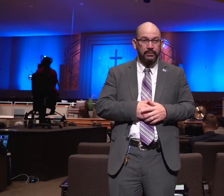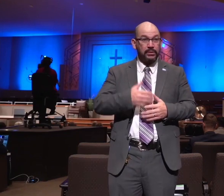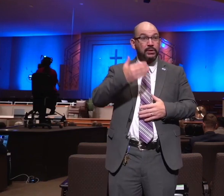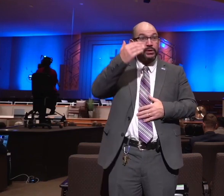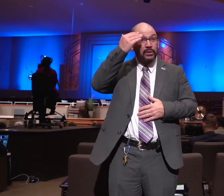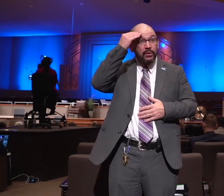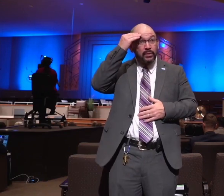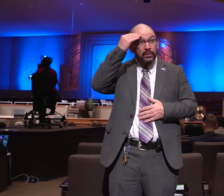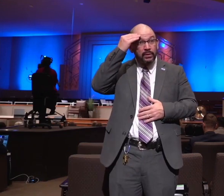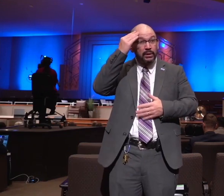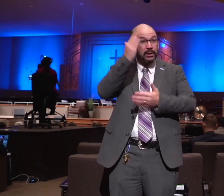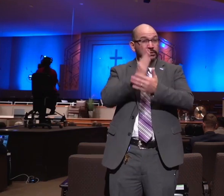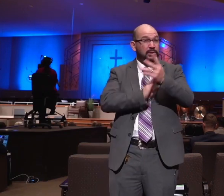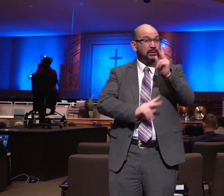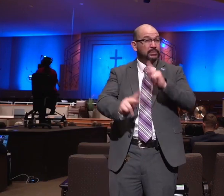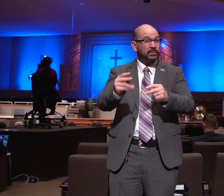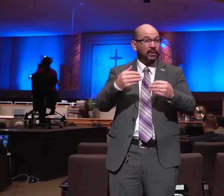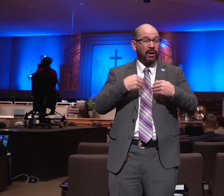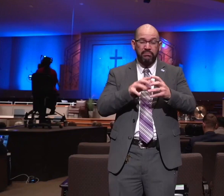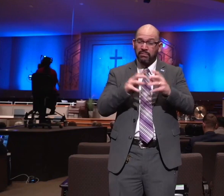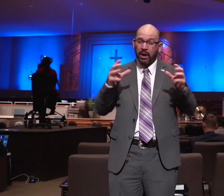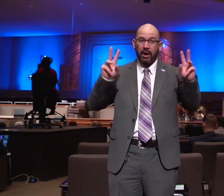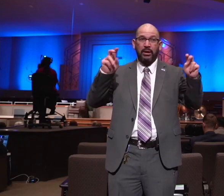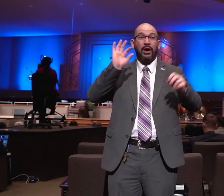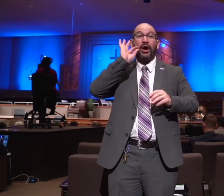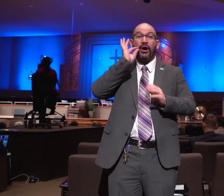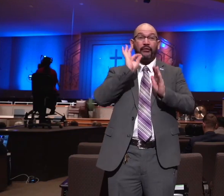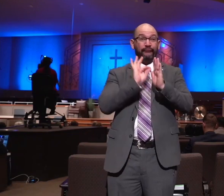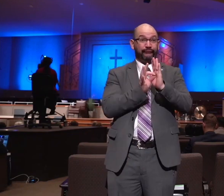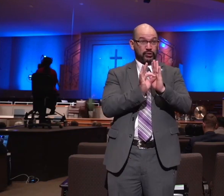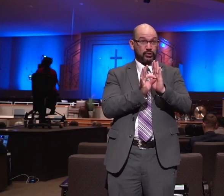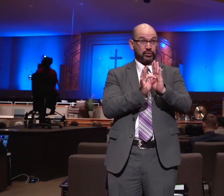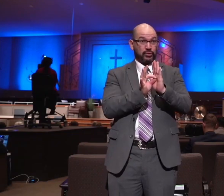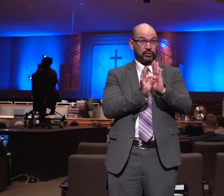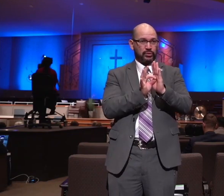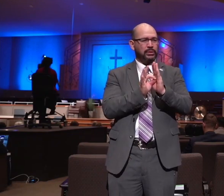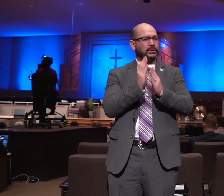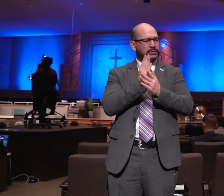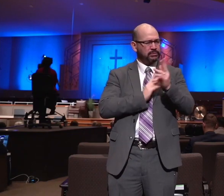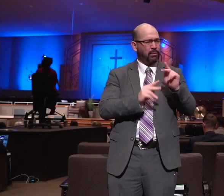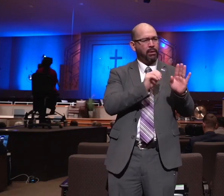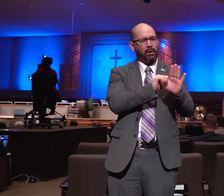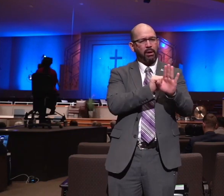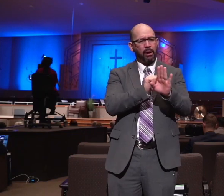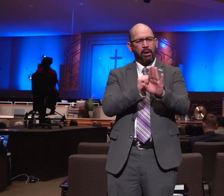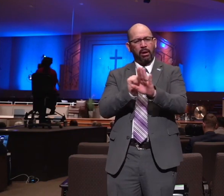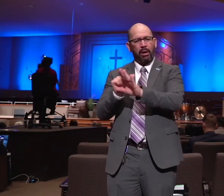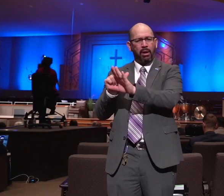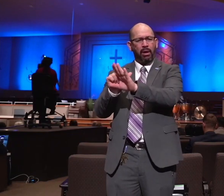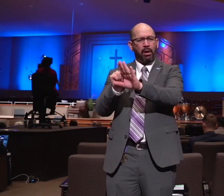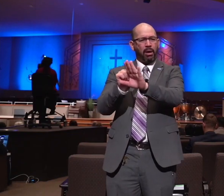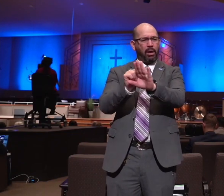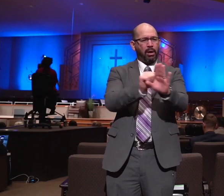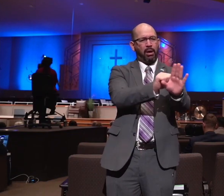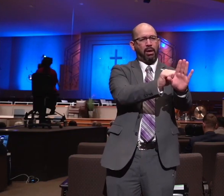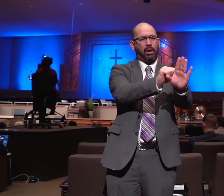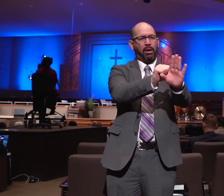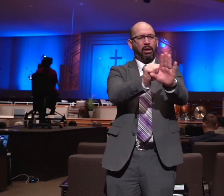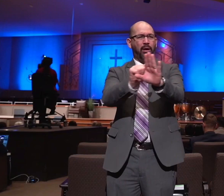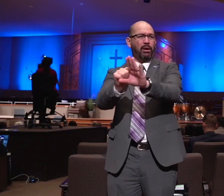but some go every day some go every night some knock on hundreds some on thousands of doors to get out the news